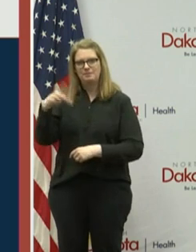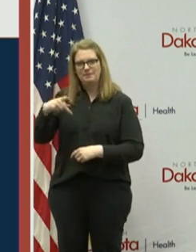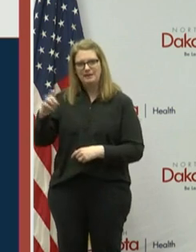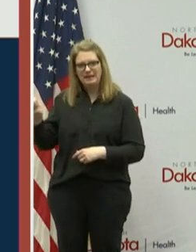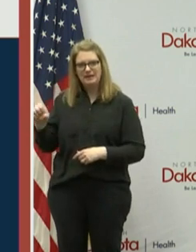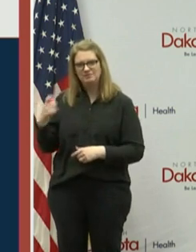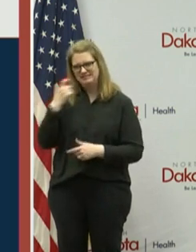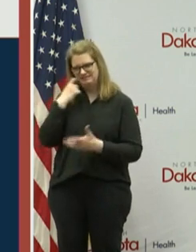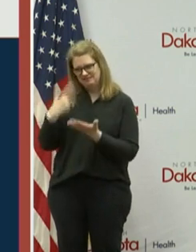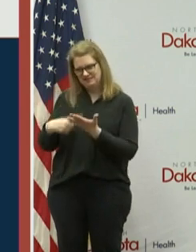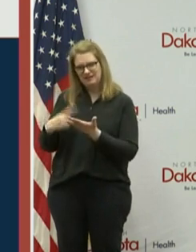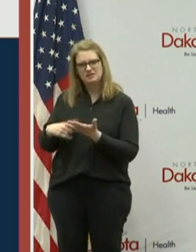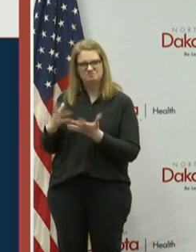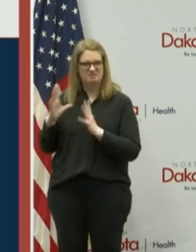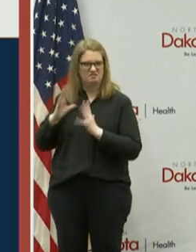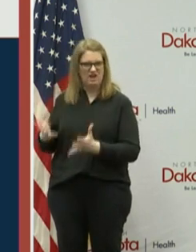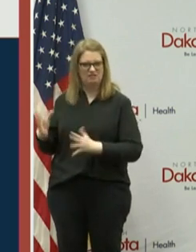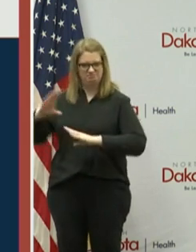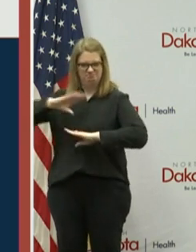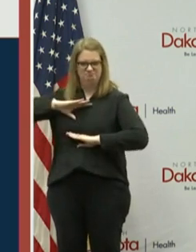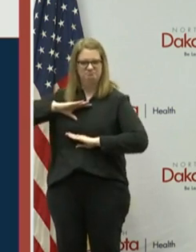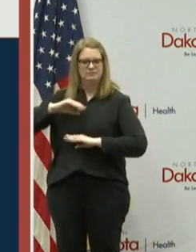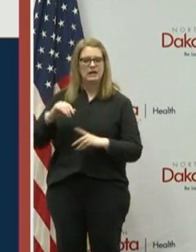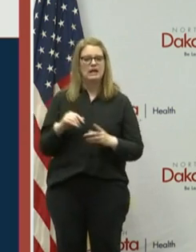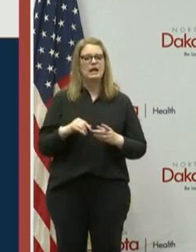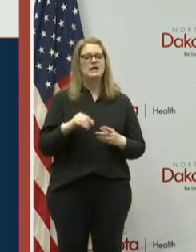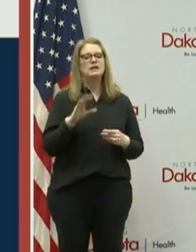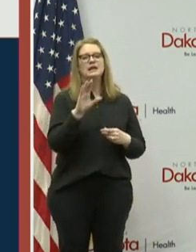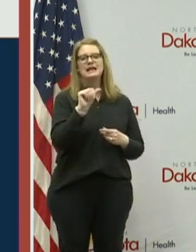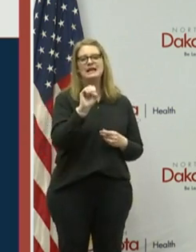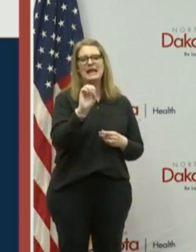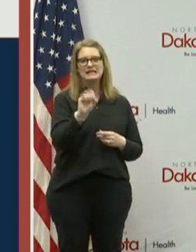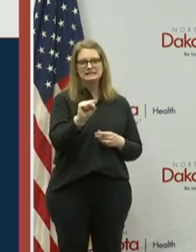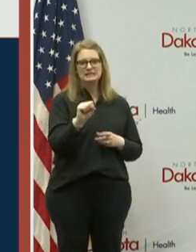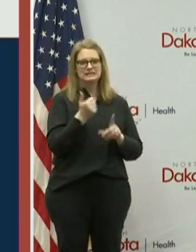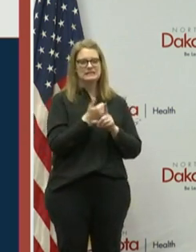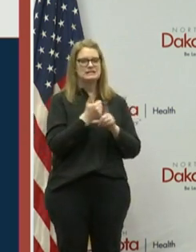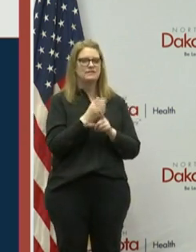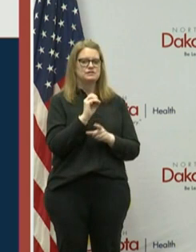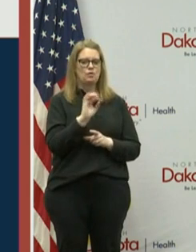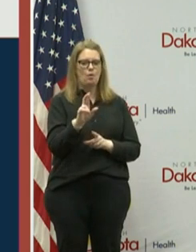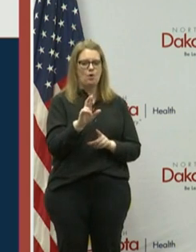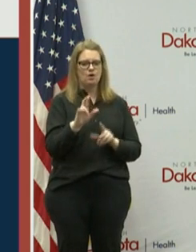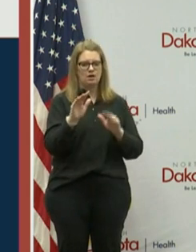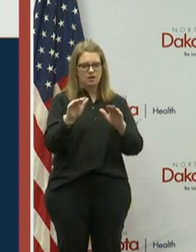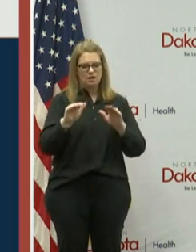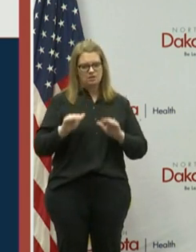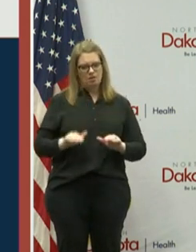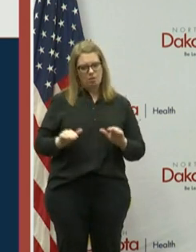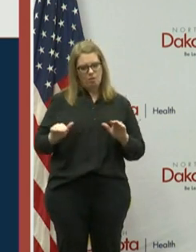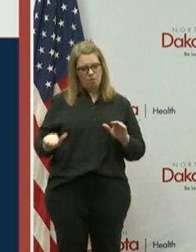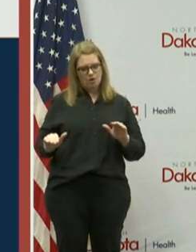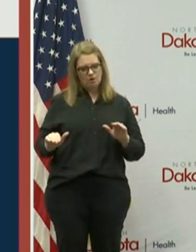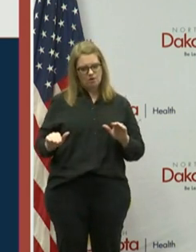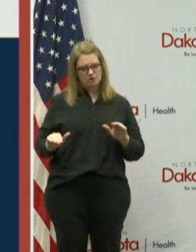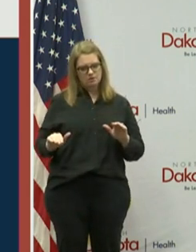CHARTS ARE ALL ON THE RIGHT WAY ON THE FIRST TWO ON THE LEFT-HAND SIDE, AND IN TERMS OF